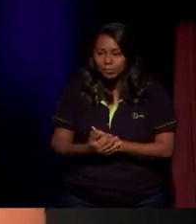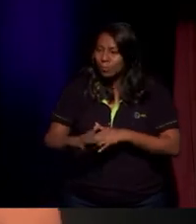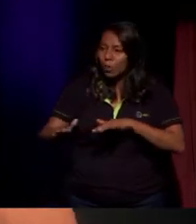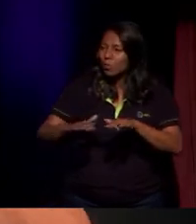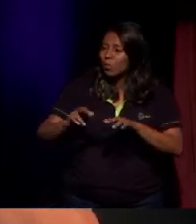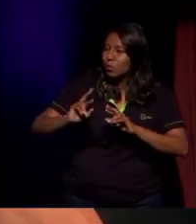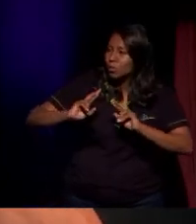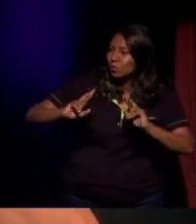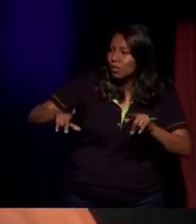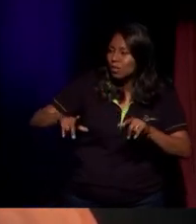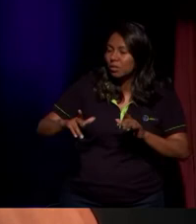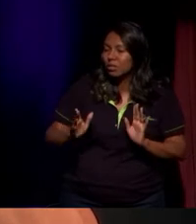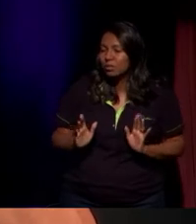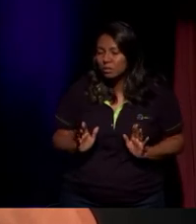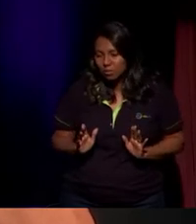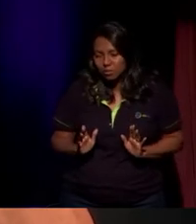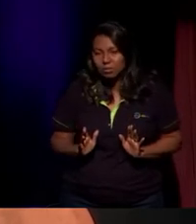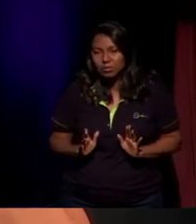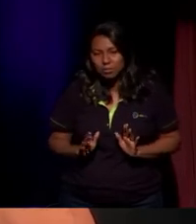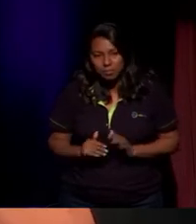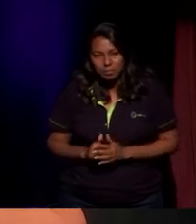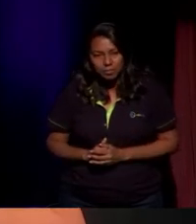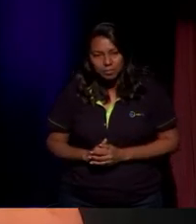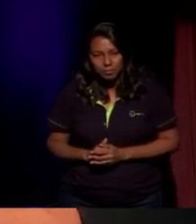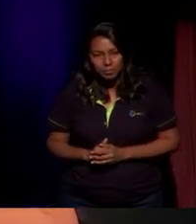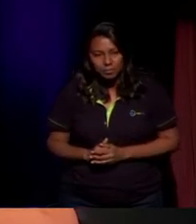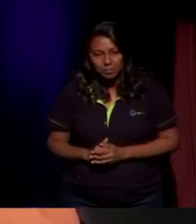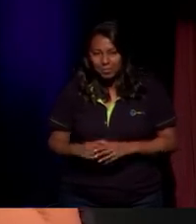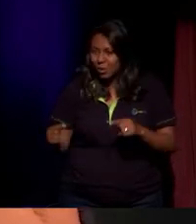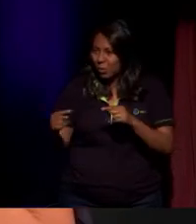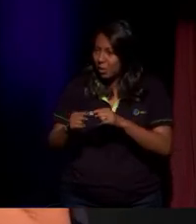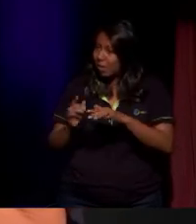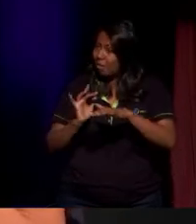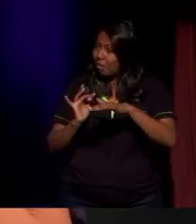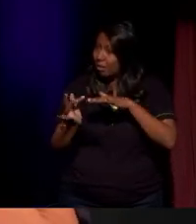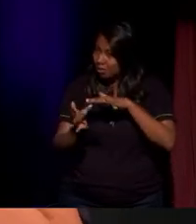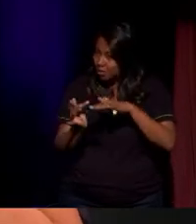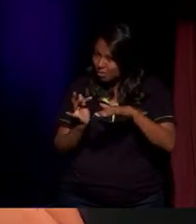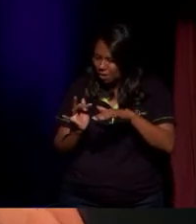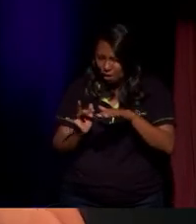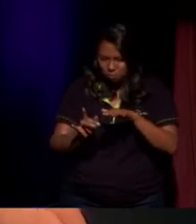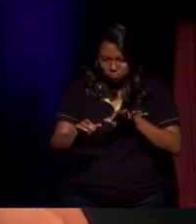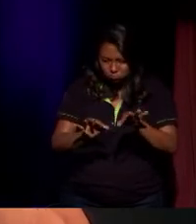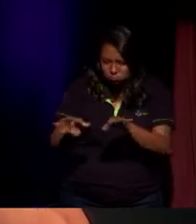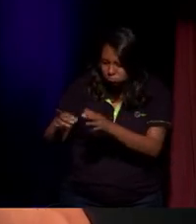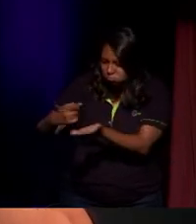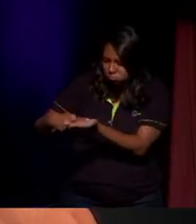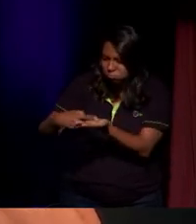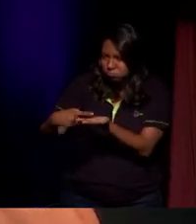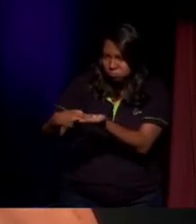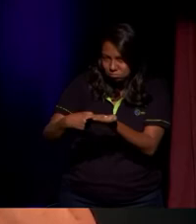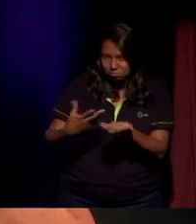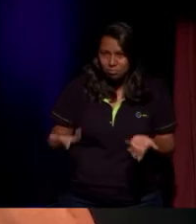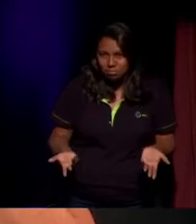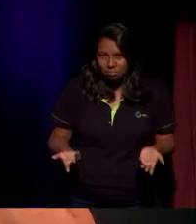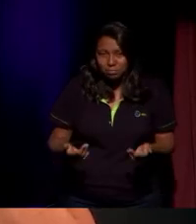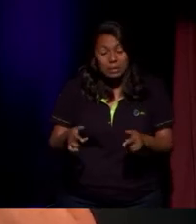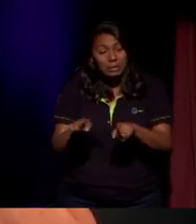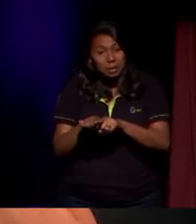is a movement very social networks, that they manage to organize, I think this is up to a worldwide phenomenon, and their agenda